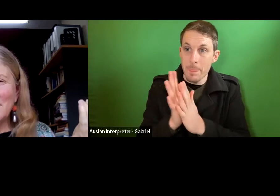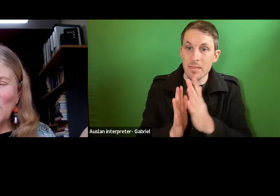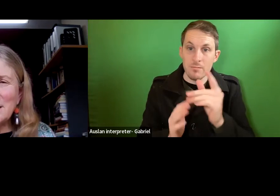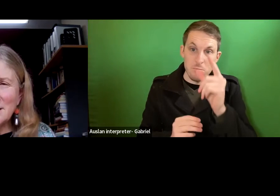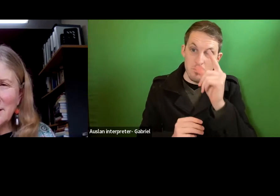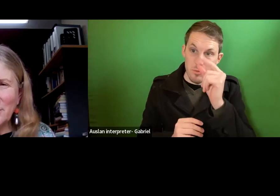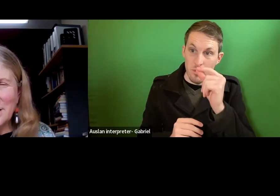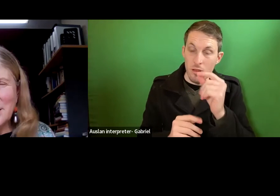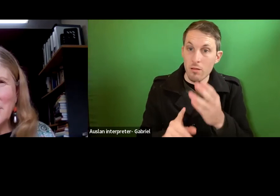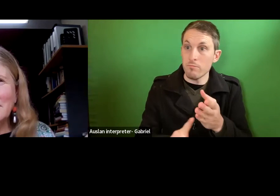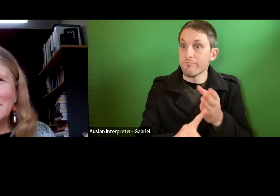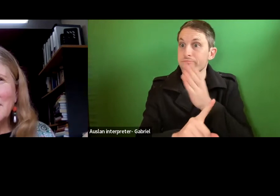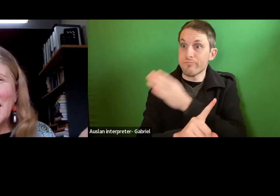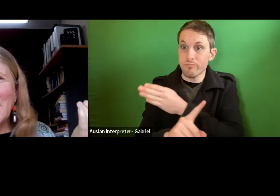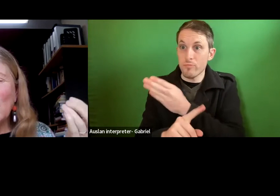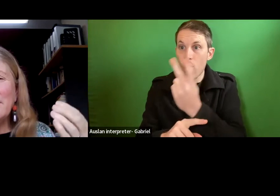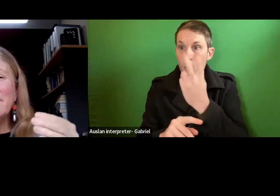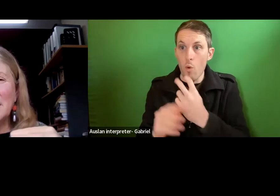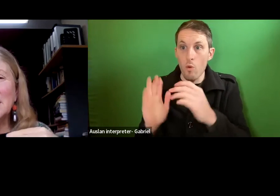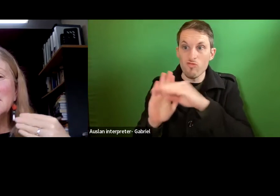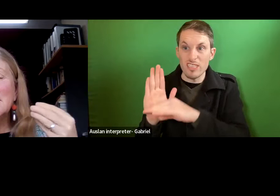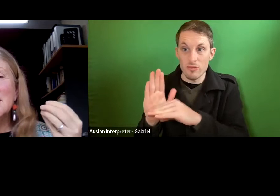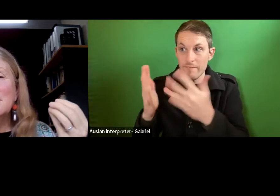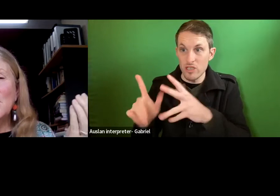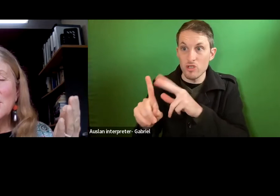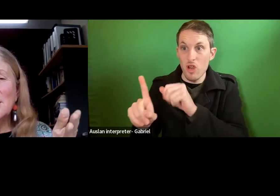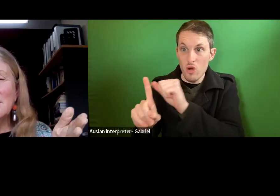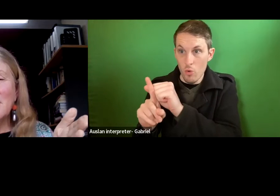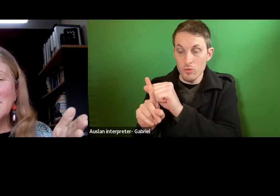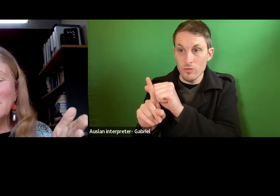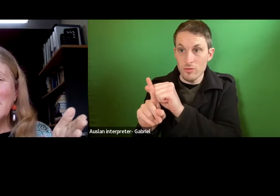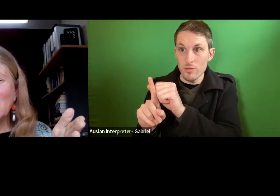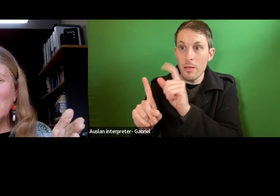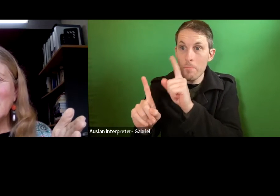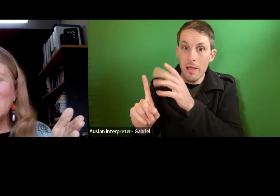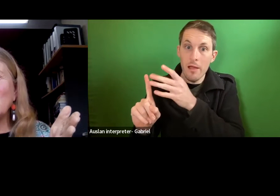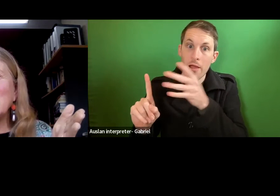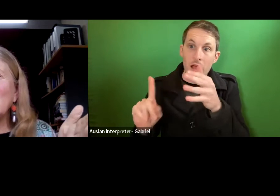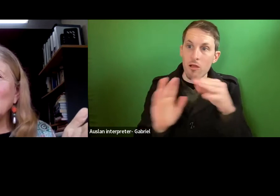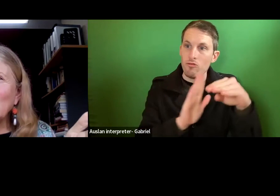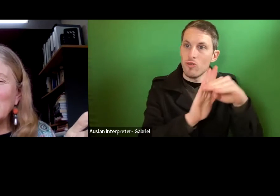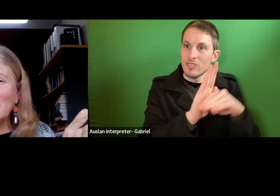under one set of criteria. However, because the criteria has changed and we are now looking at